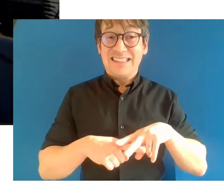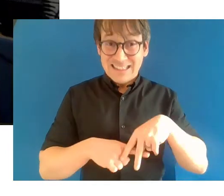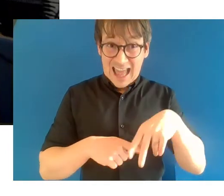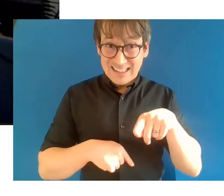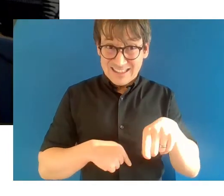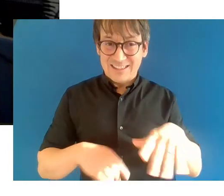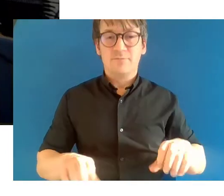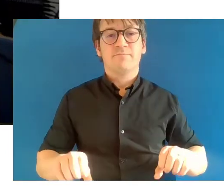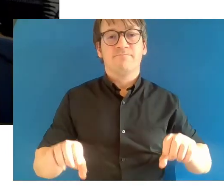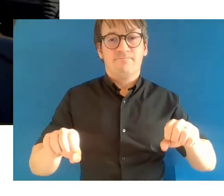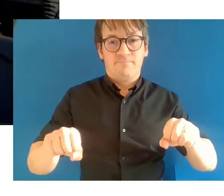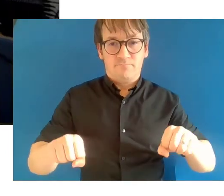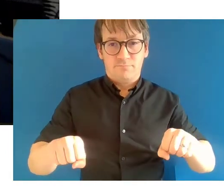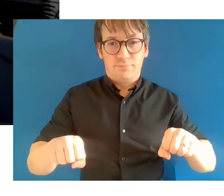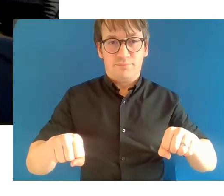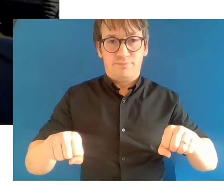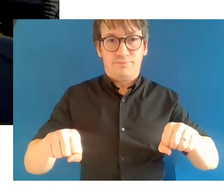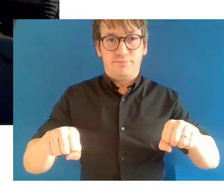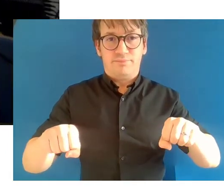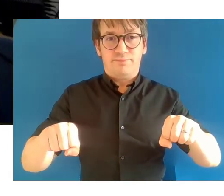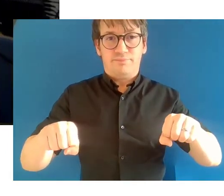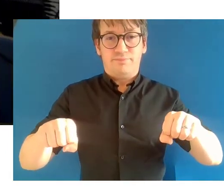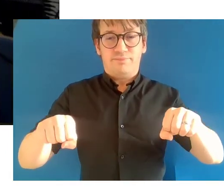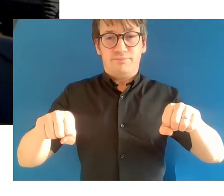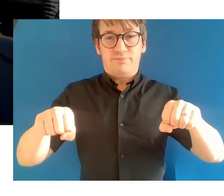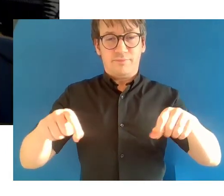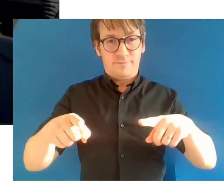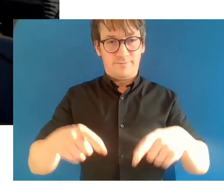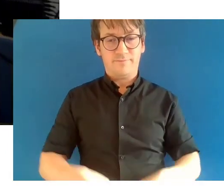Ready, steady, stand.